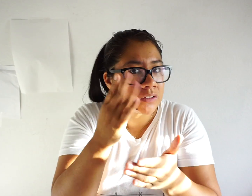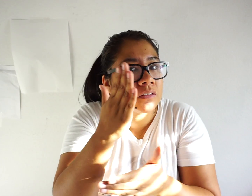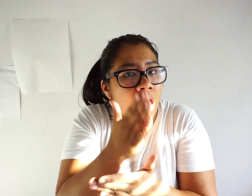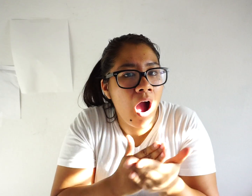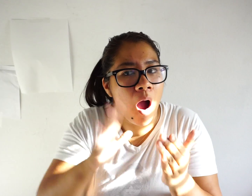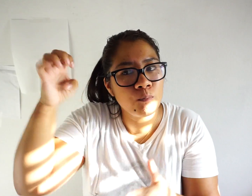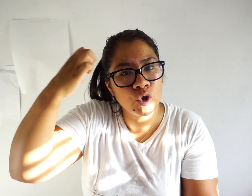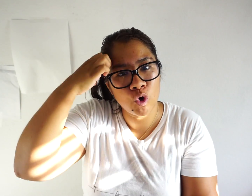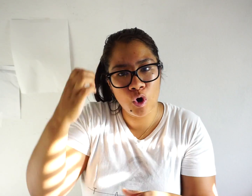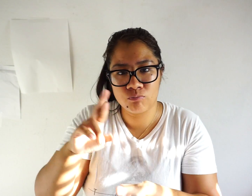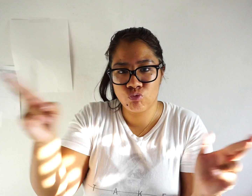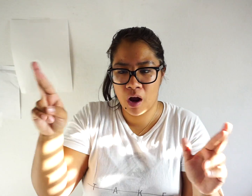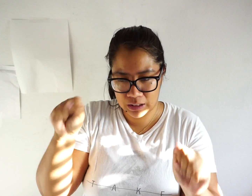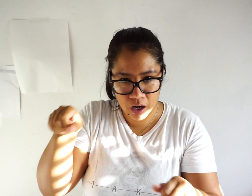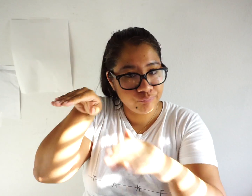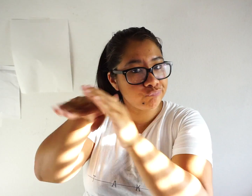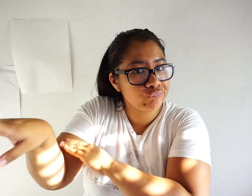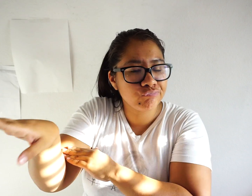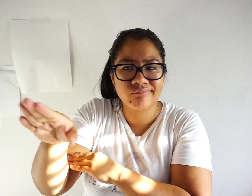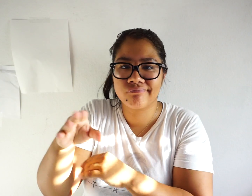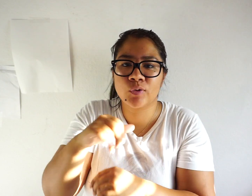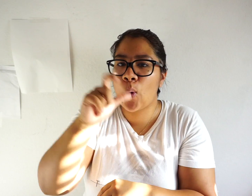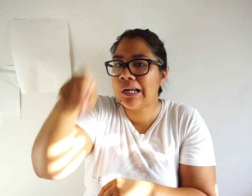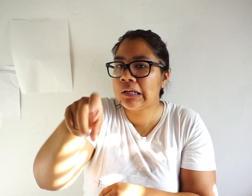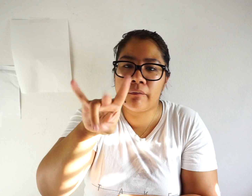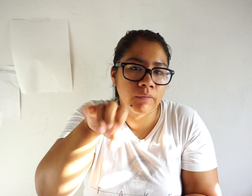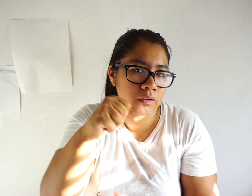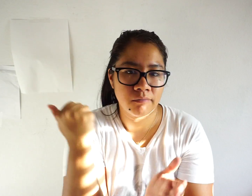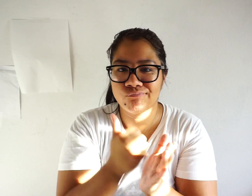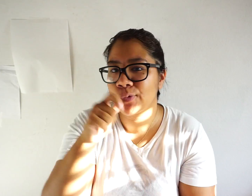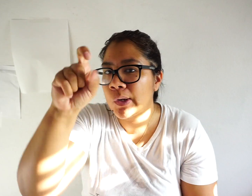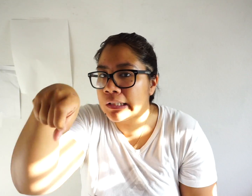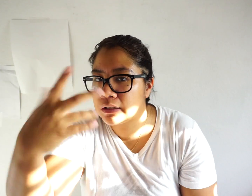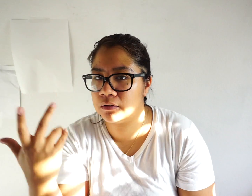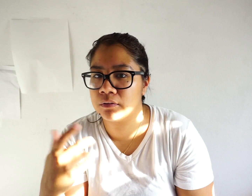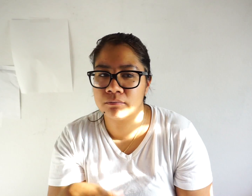Some European will be able to enter without visa